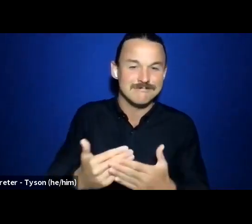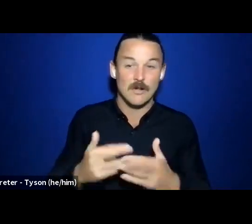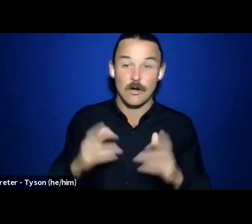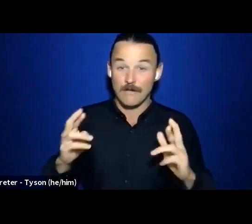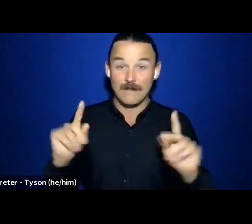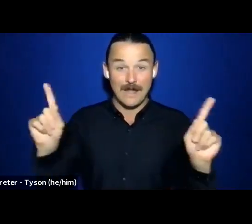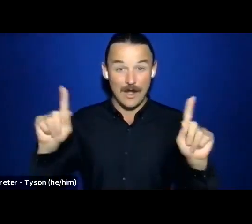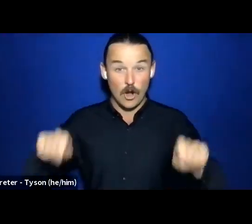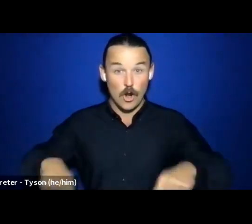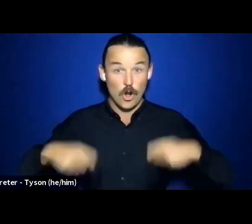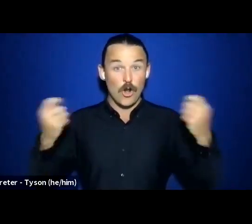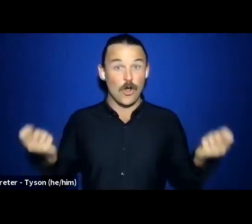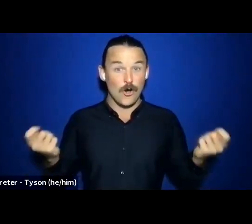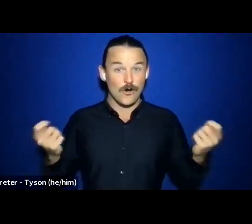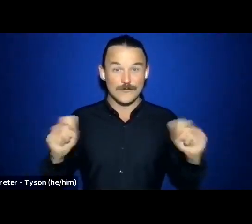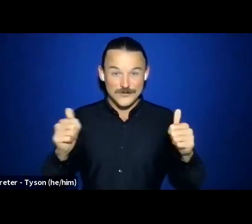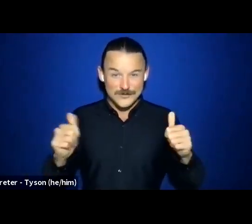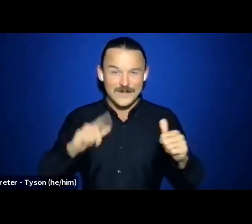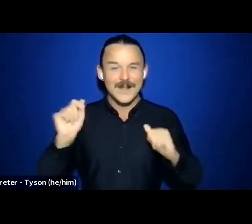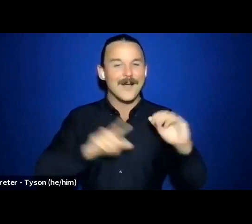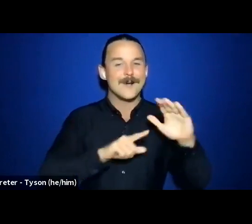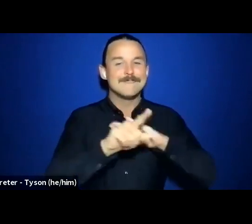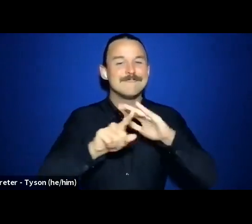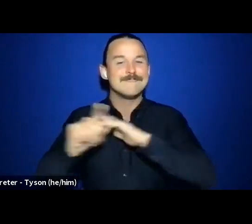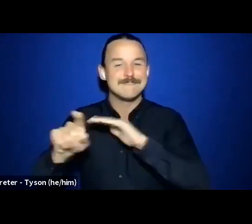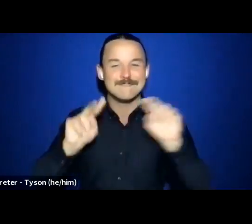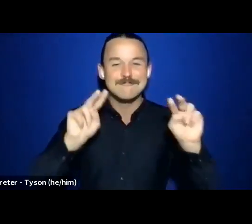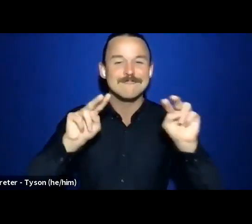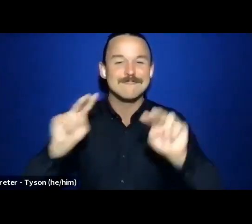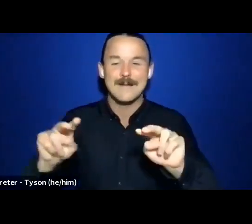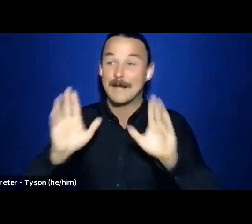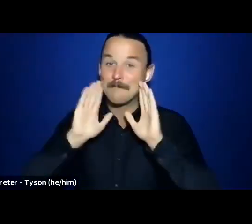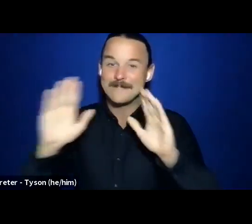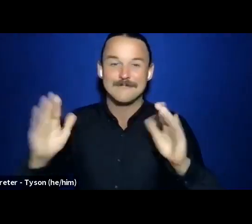Okta.